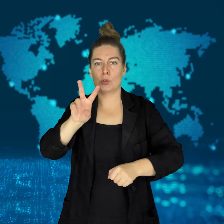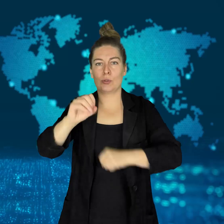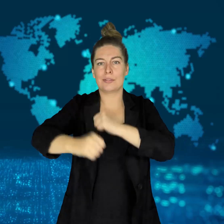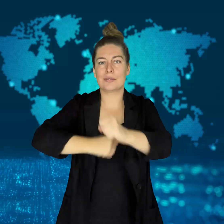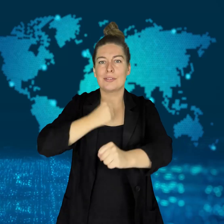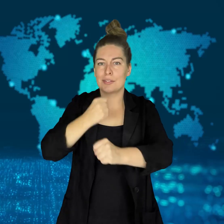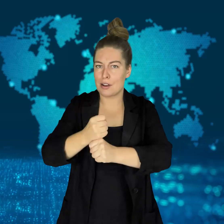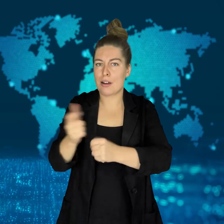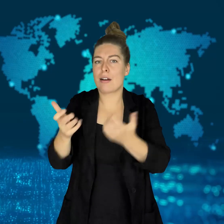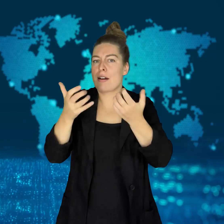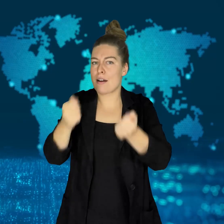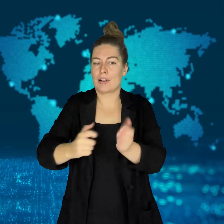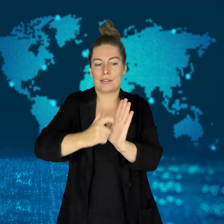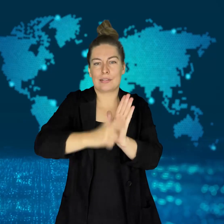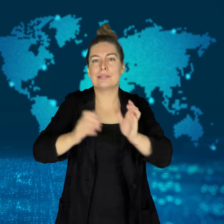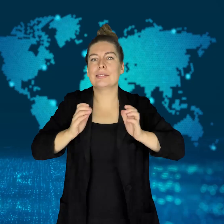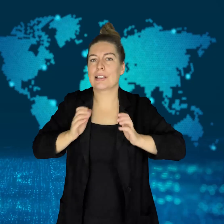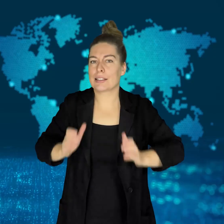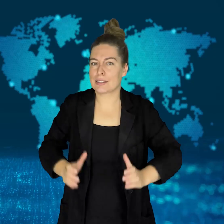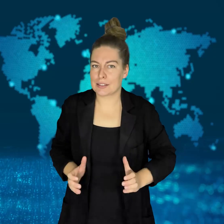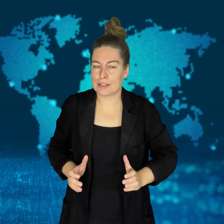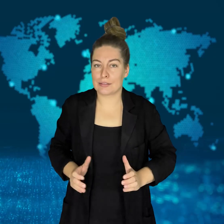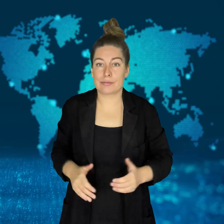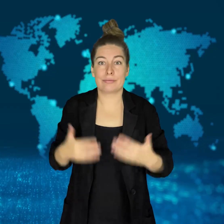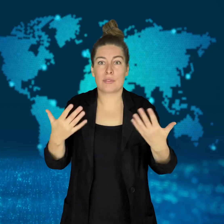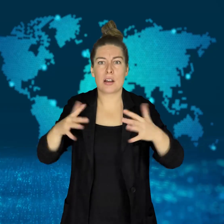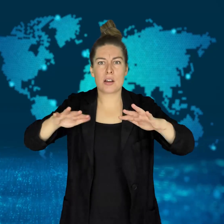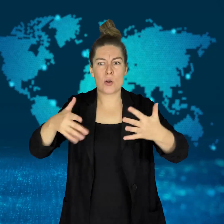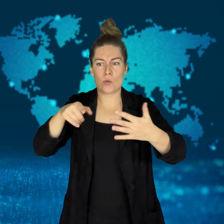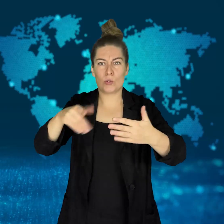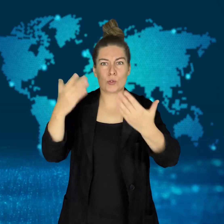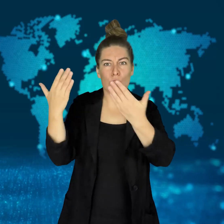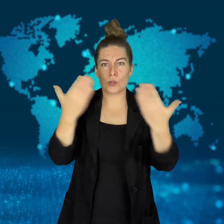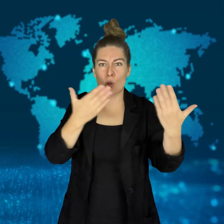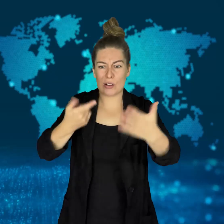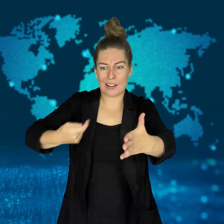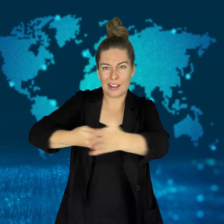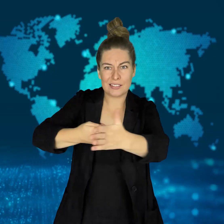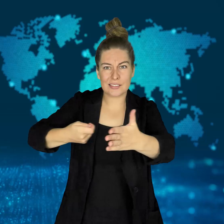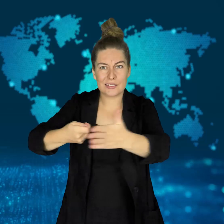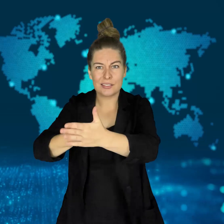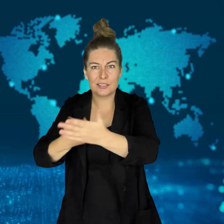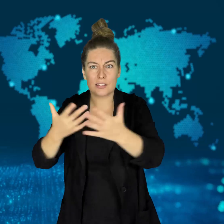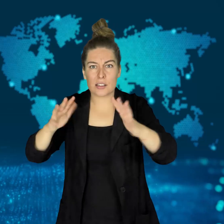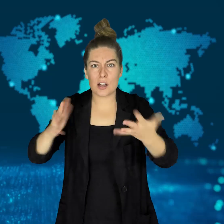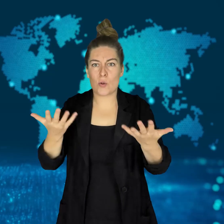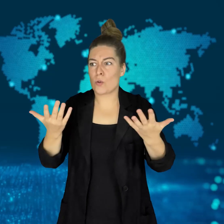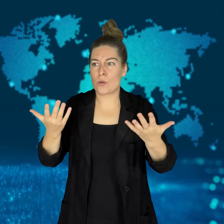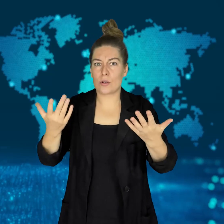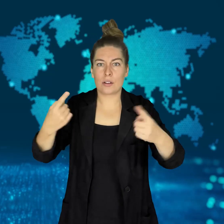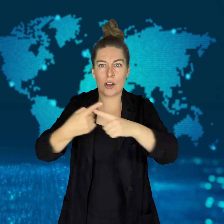It has been reported that the man has been a citizen of Ireland for about 20 years.